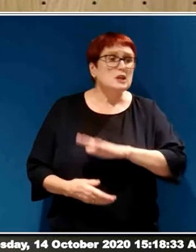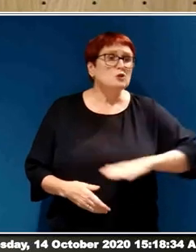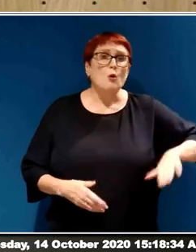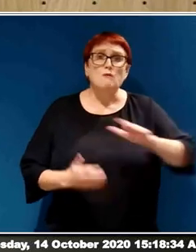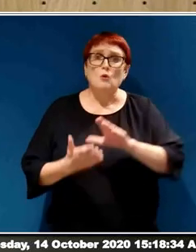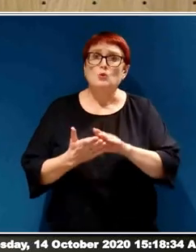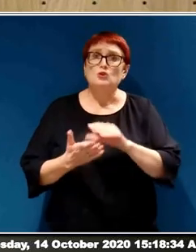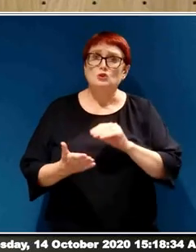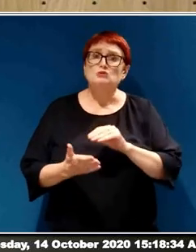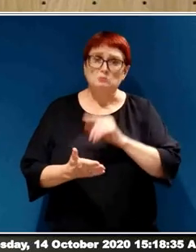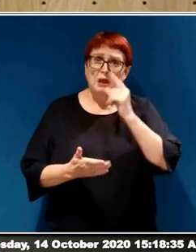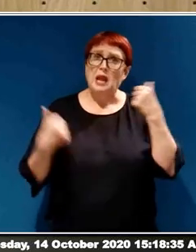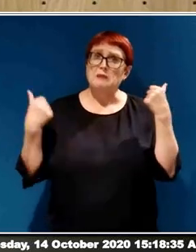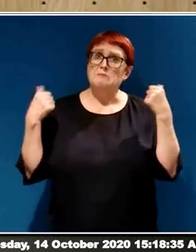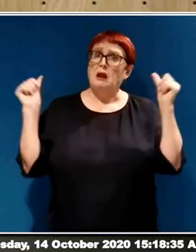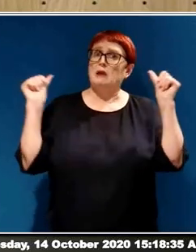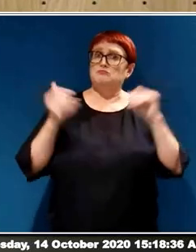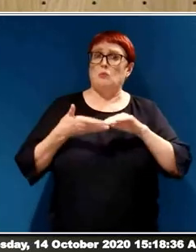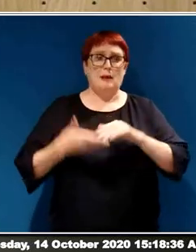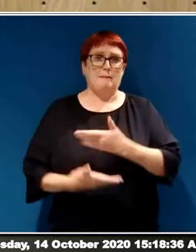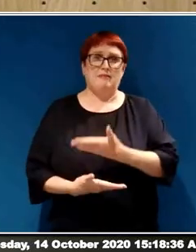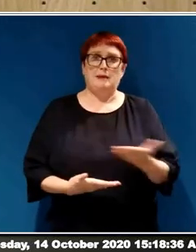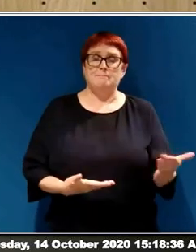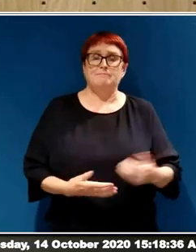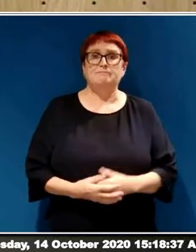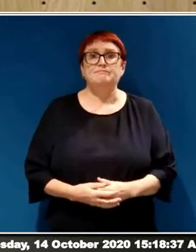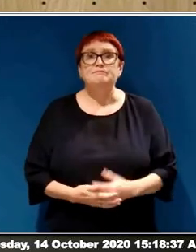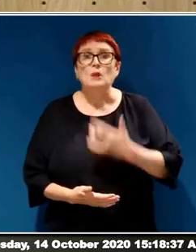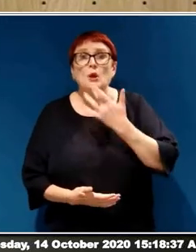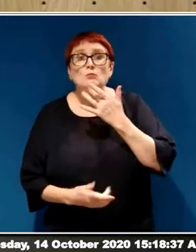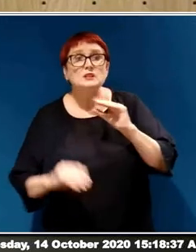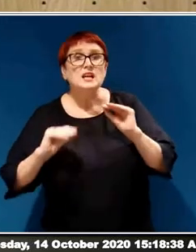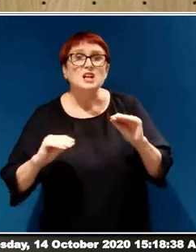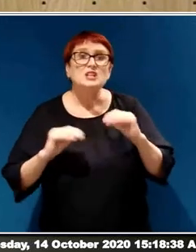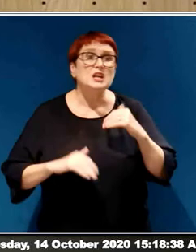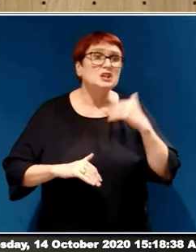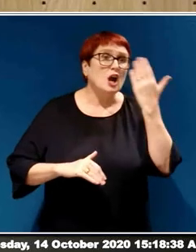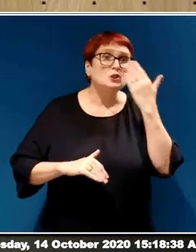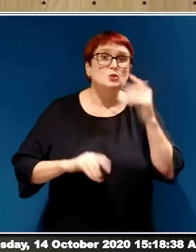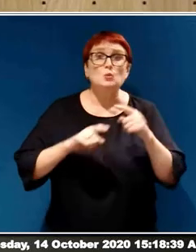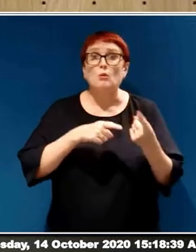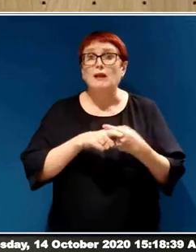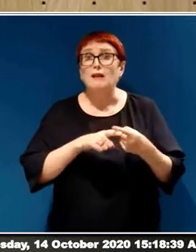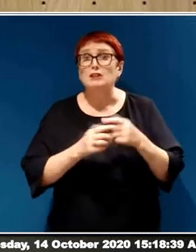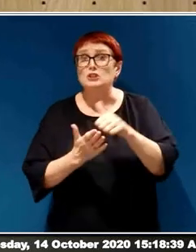So if I'm teaching secondary English and I want to use a novel to